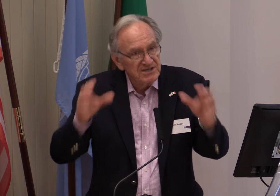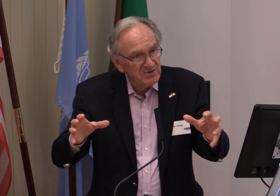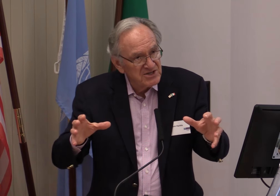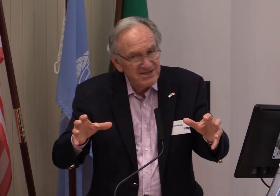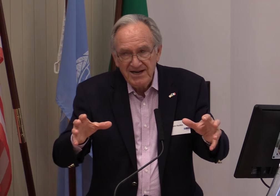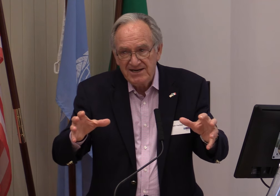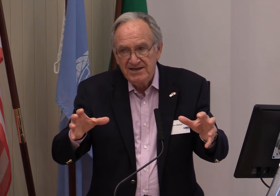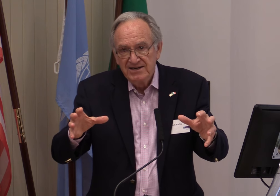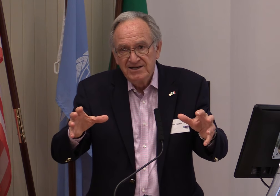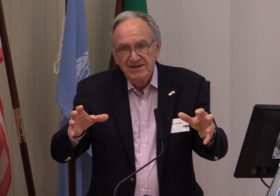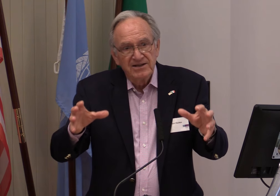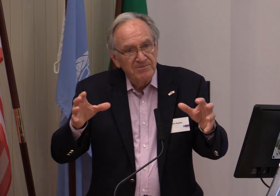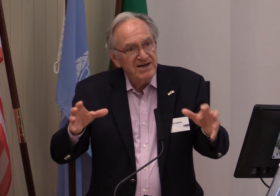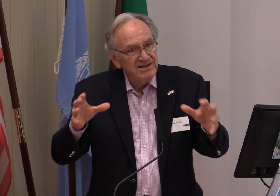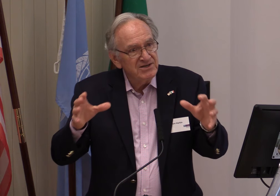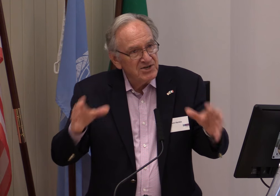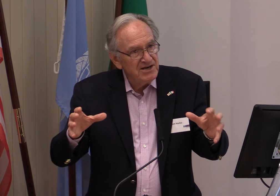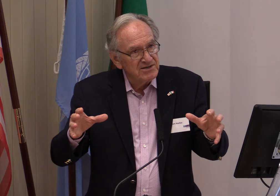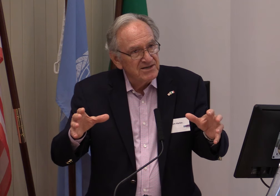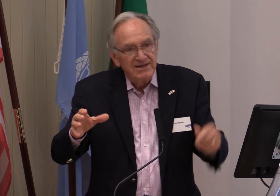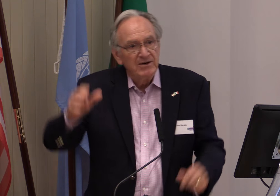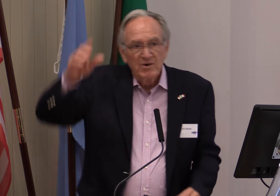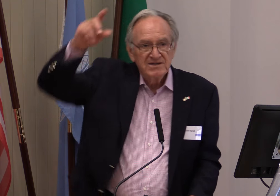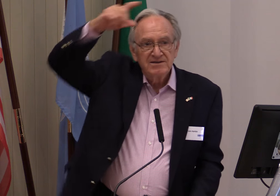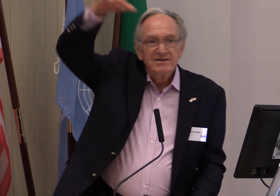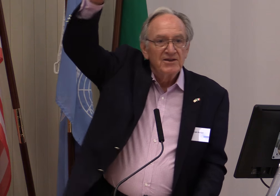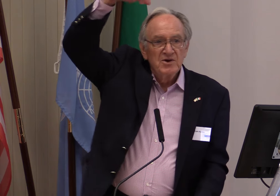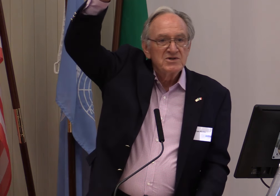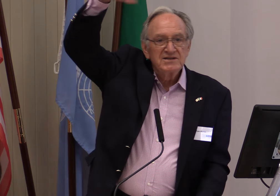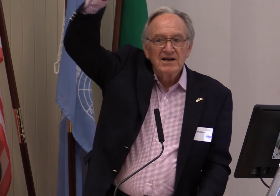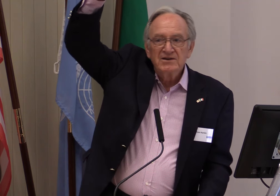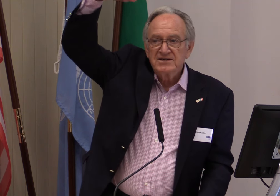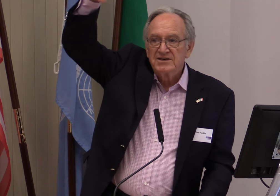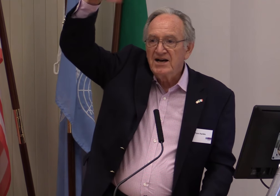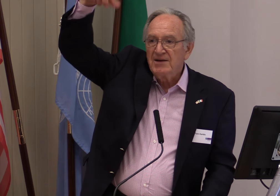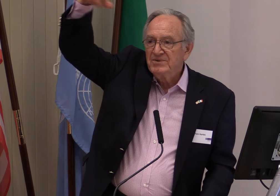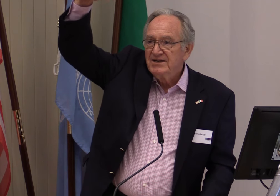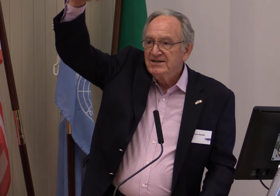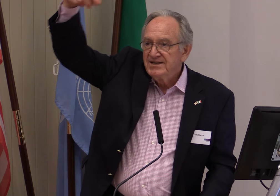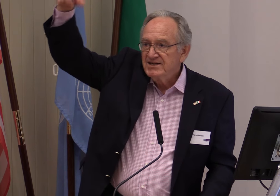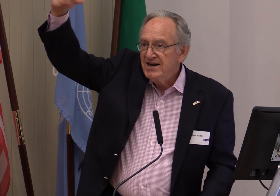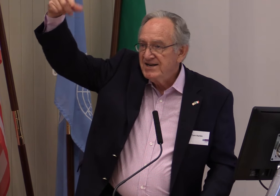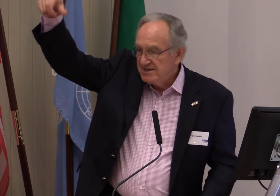civil society that made these changes. It wasn't those of us at the top dictating and